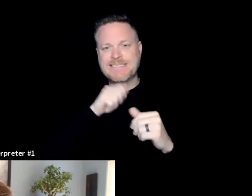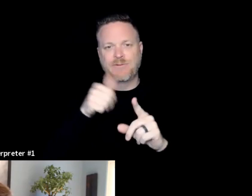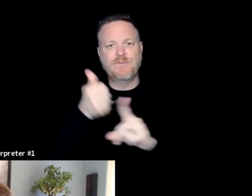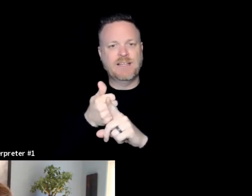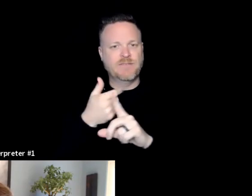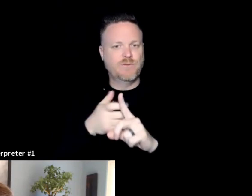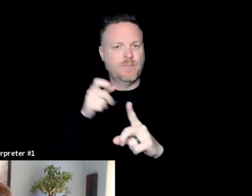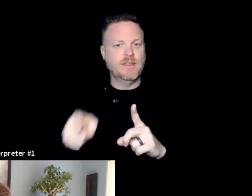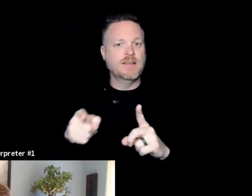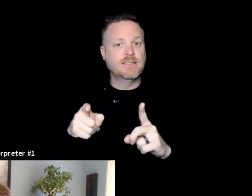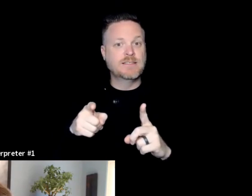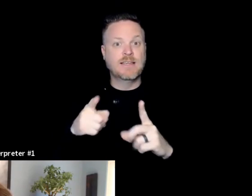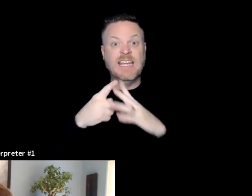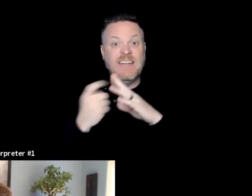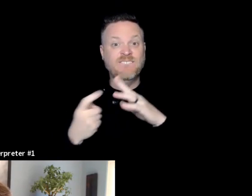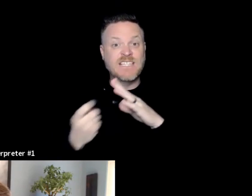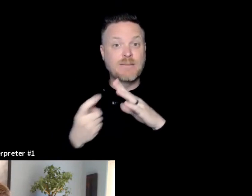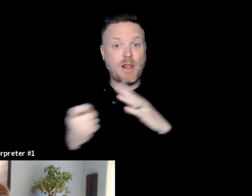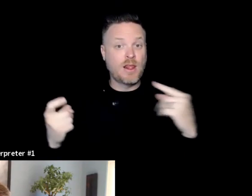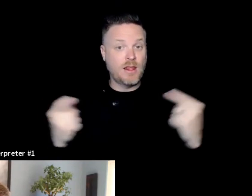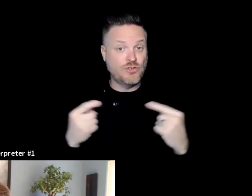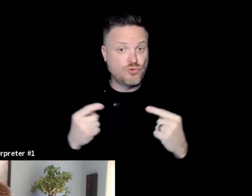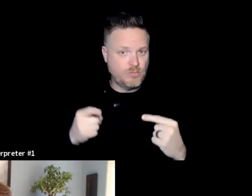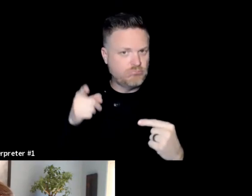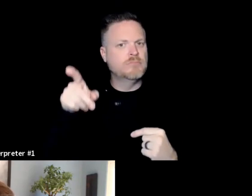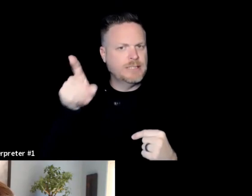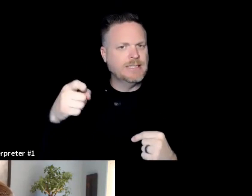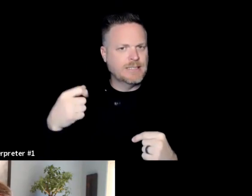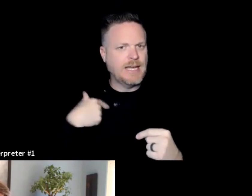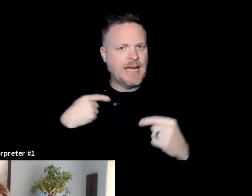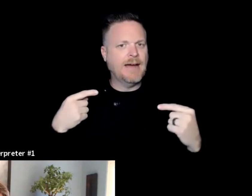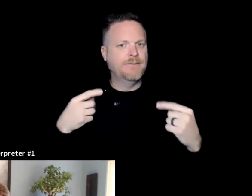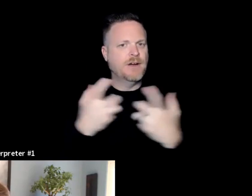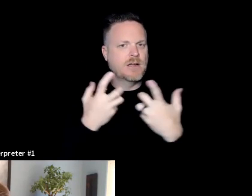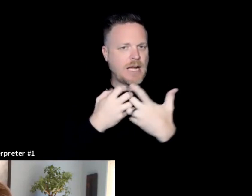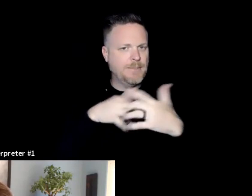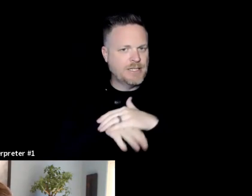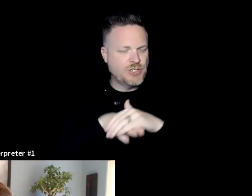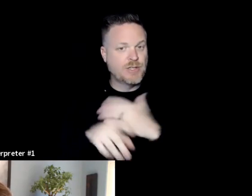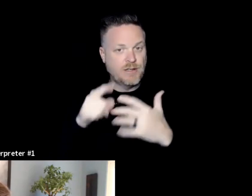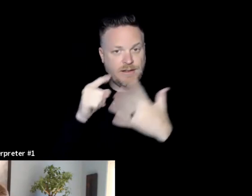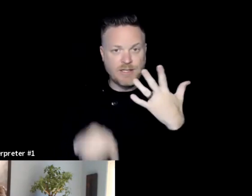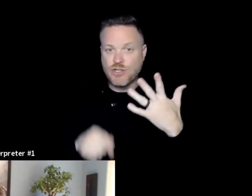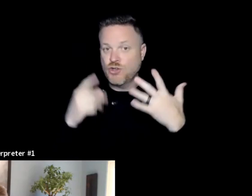Invisible injury and will need accommodations. Here is how you can, right now, in the classroom,